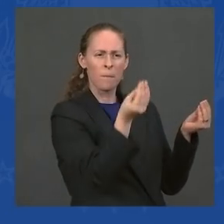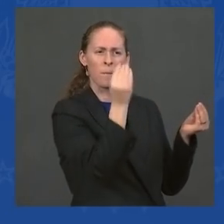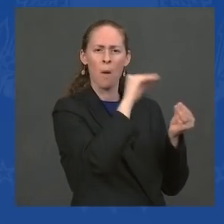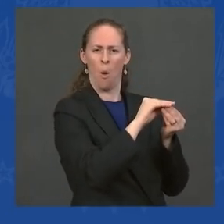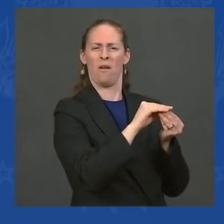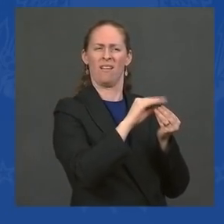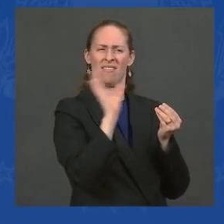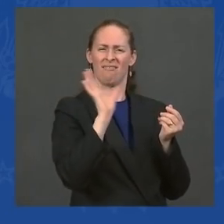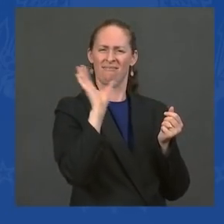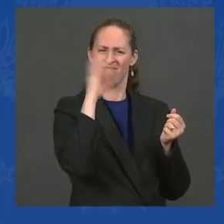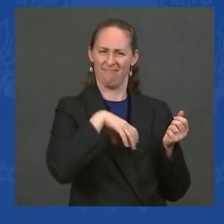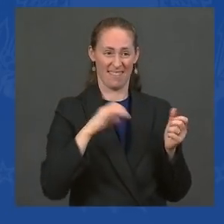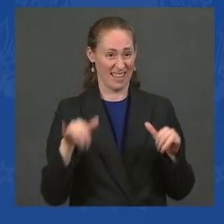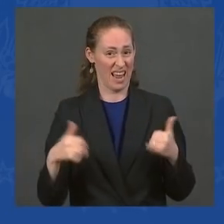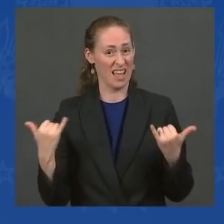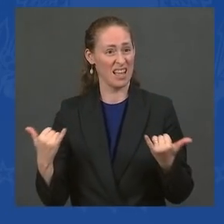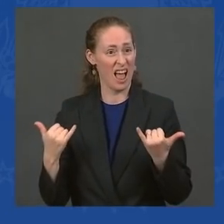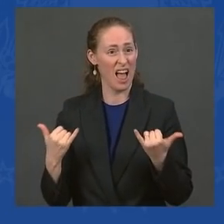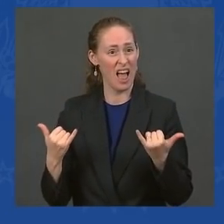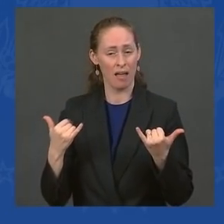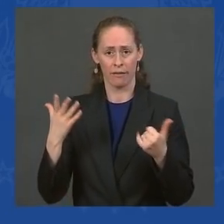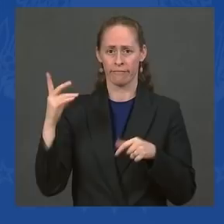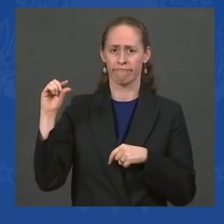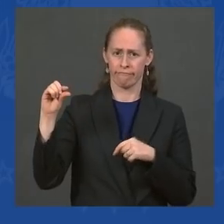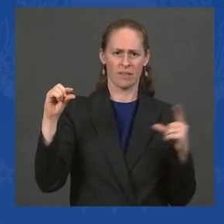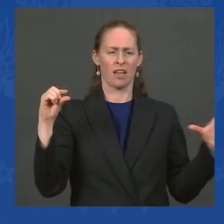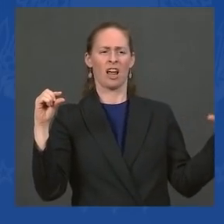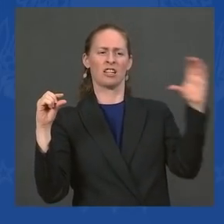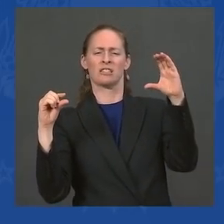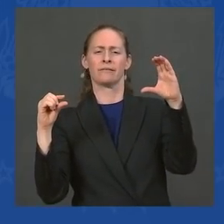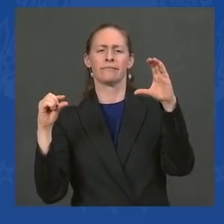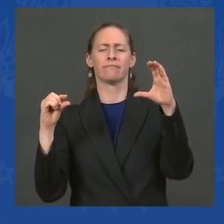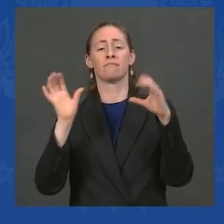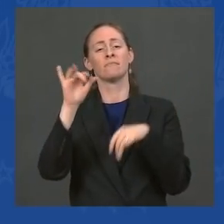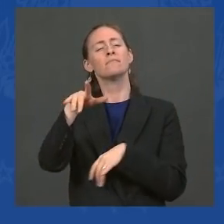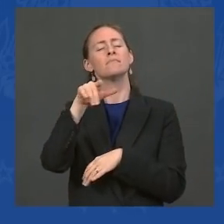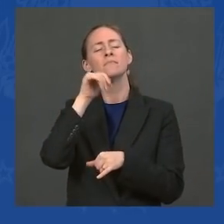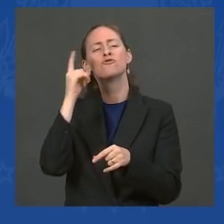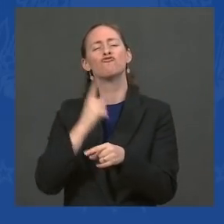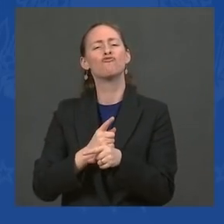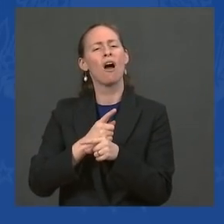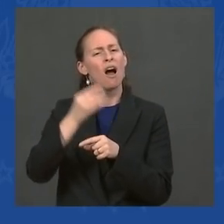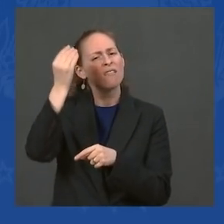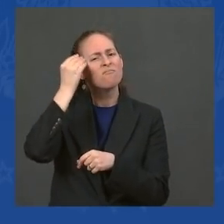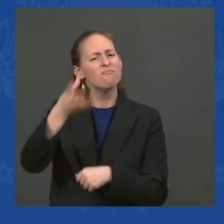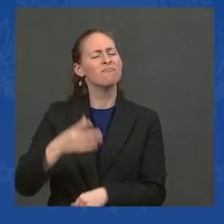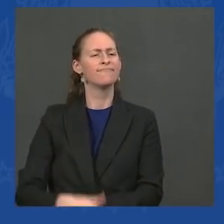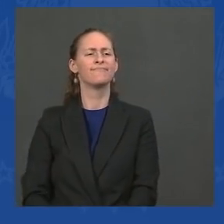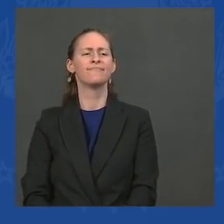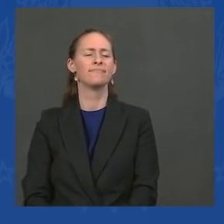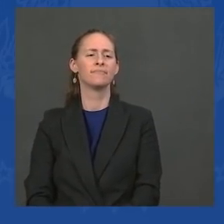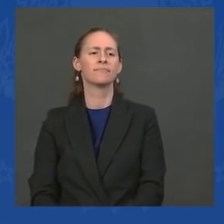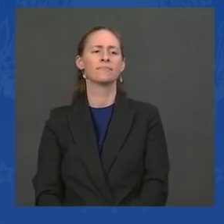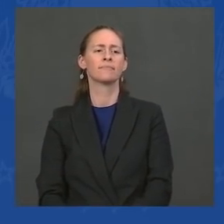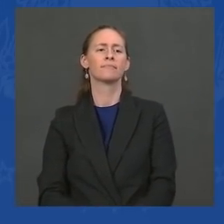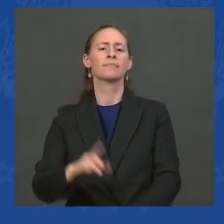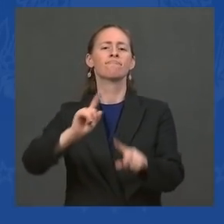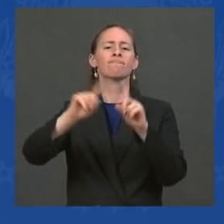It isn't right that 55 of our -- our Fortune 400 [500] companies -- the largest companies in America --